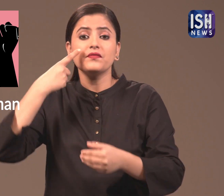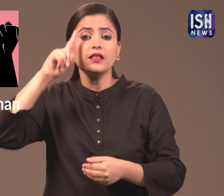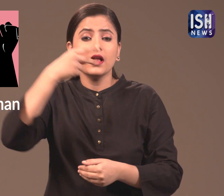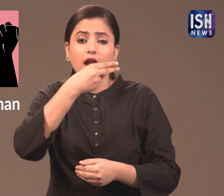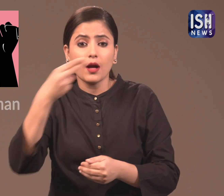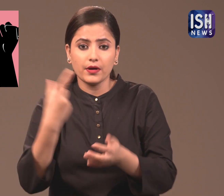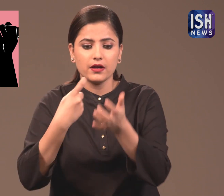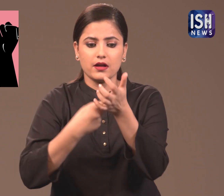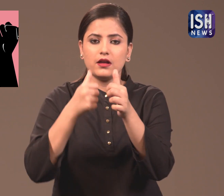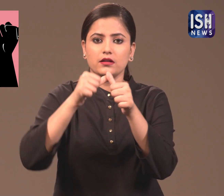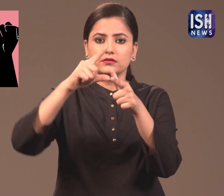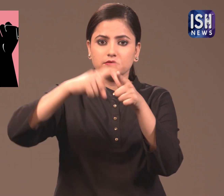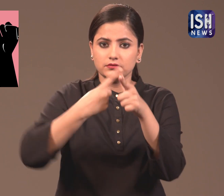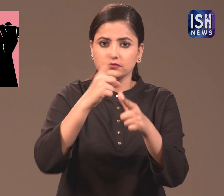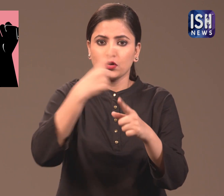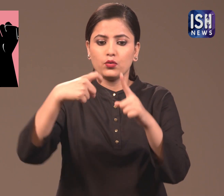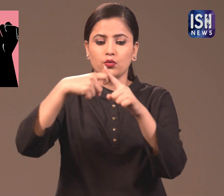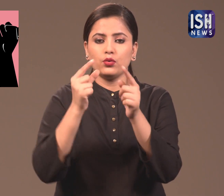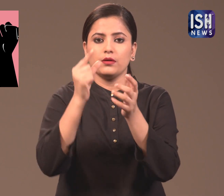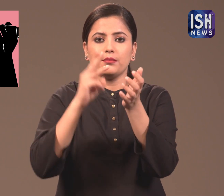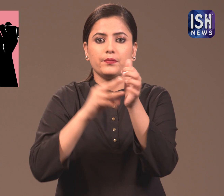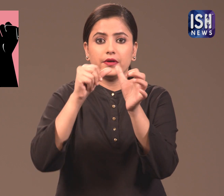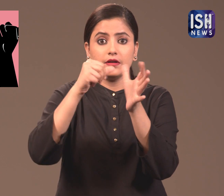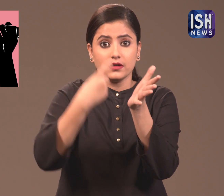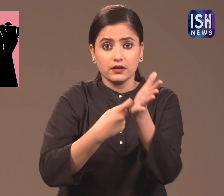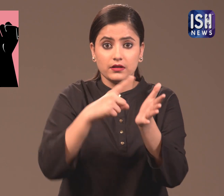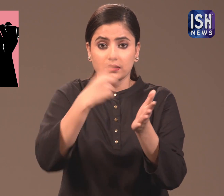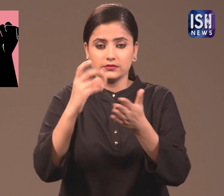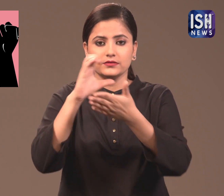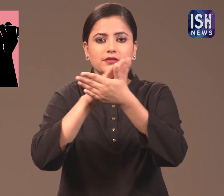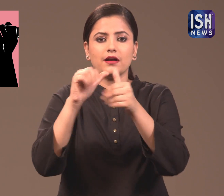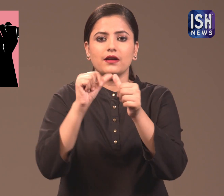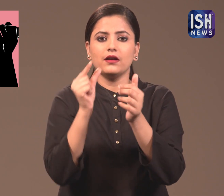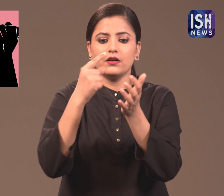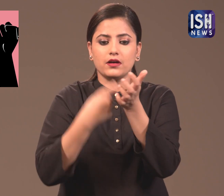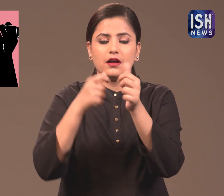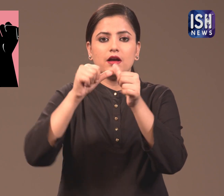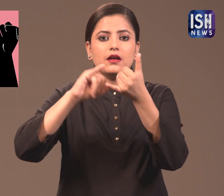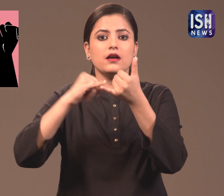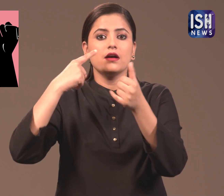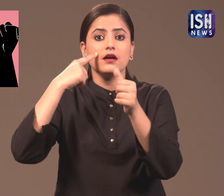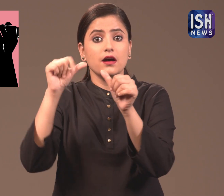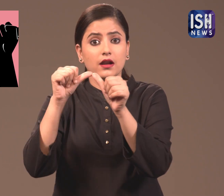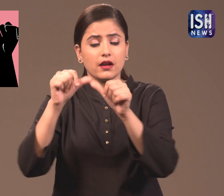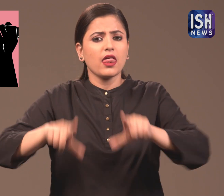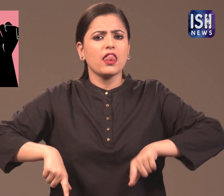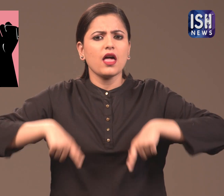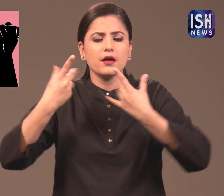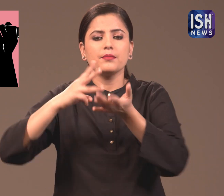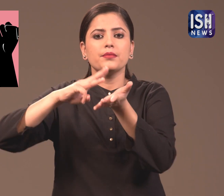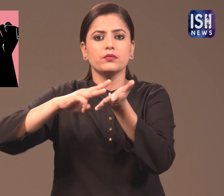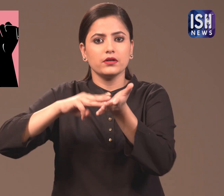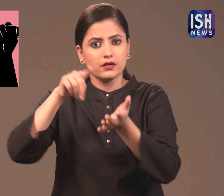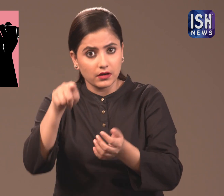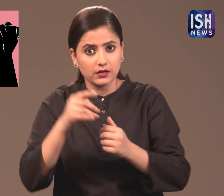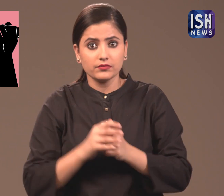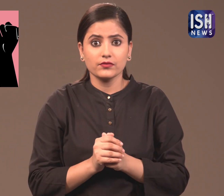Her father's name is Raj Kumar Chaurasia and he stays in Matunga.